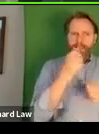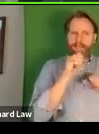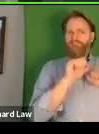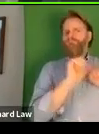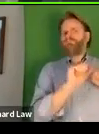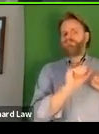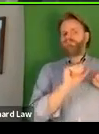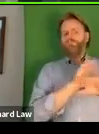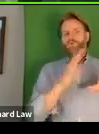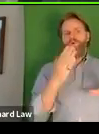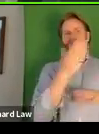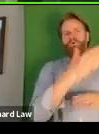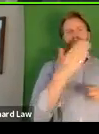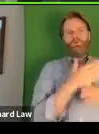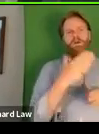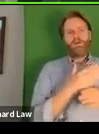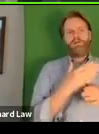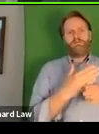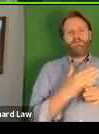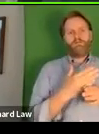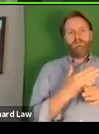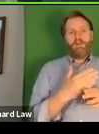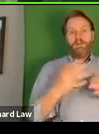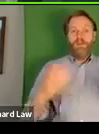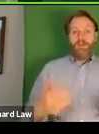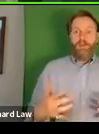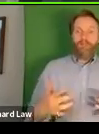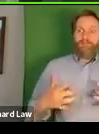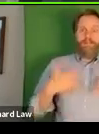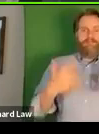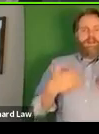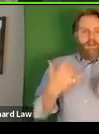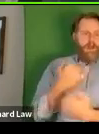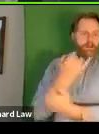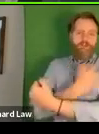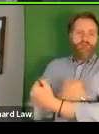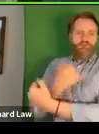deployed to court if they're in a vulnerable group or if they're living